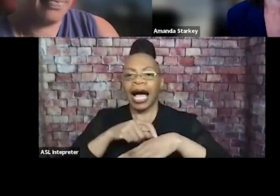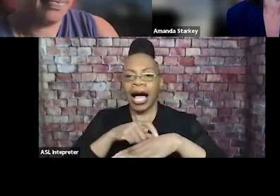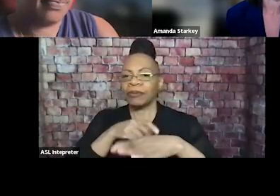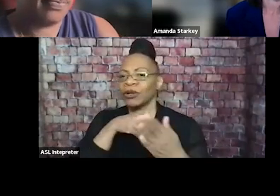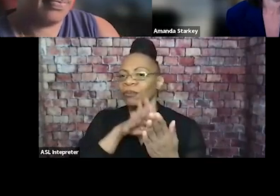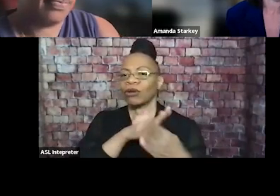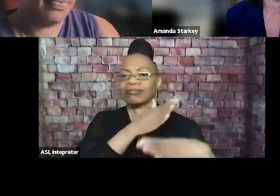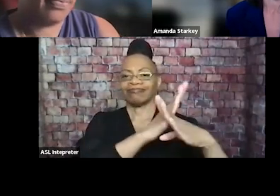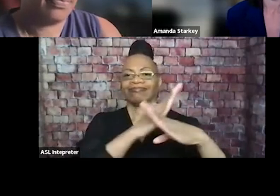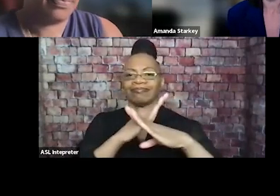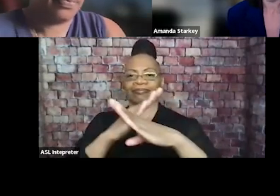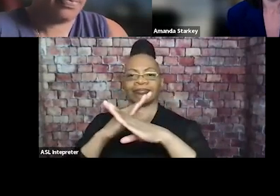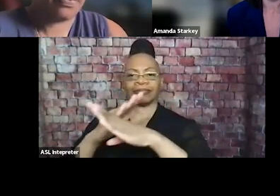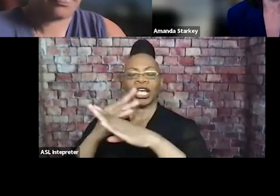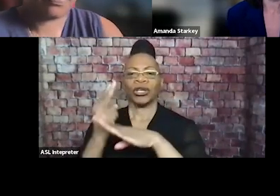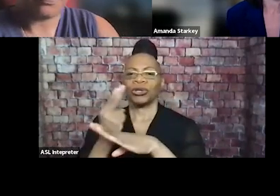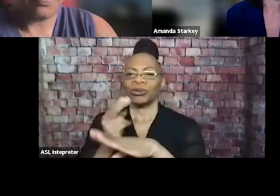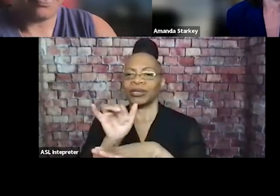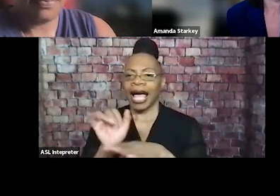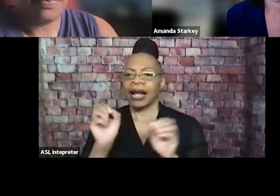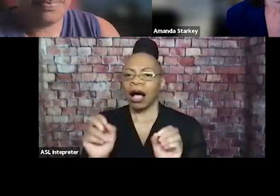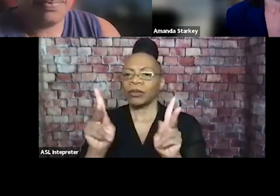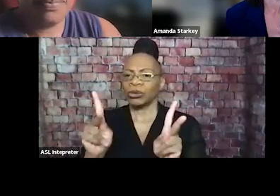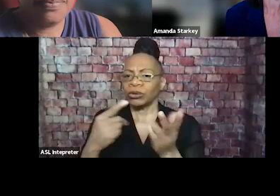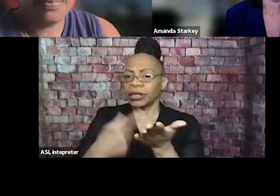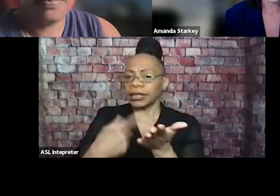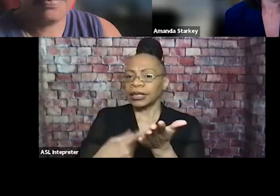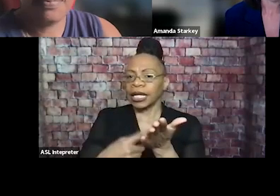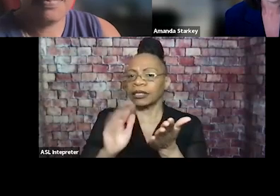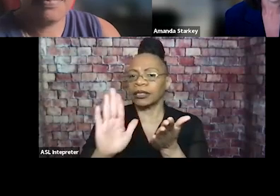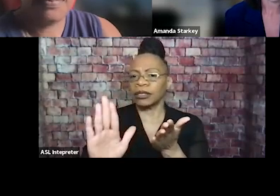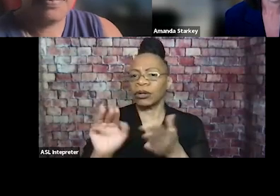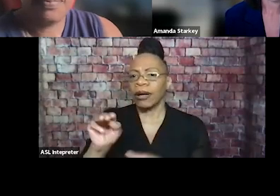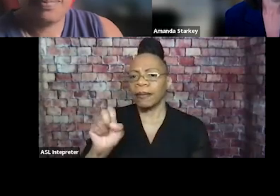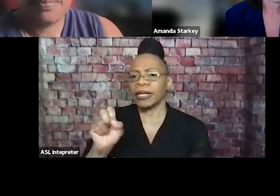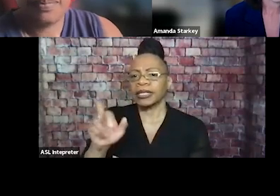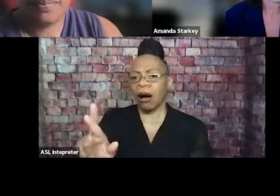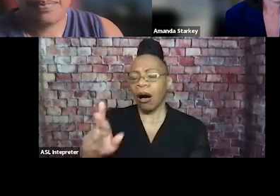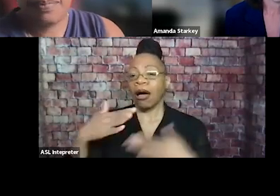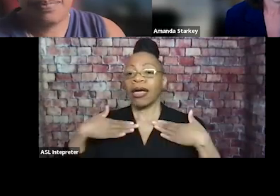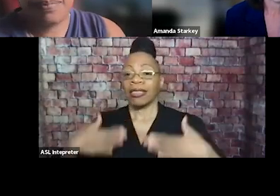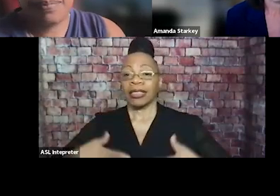to discuss in your medical summary report the symptoms that the applicant was experiencing